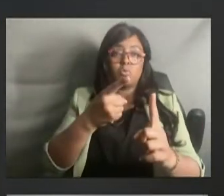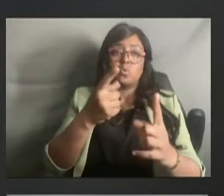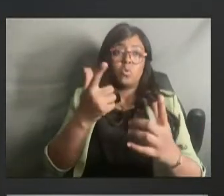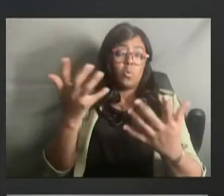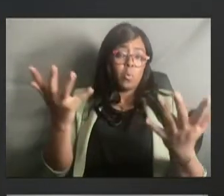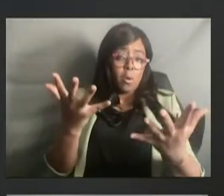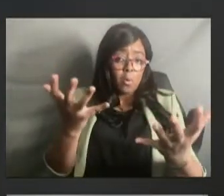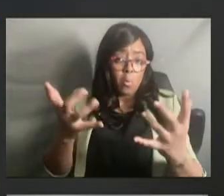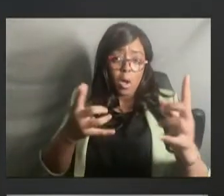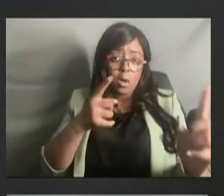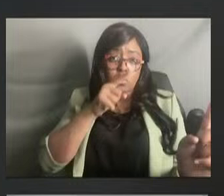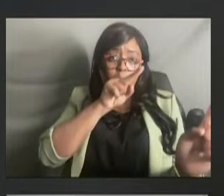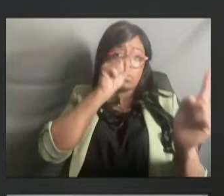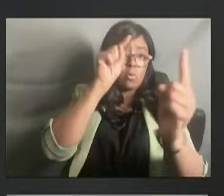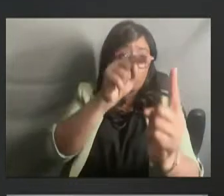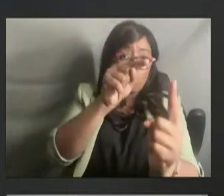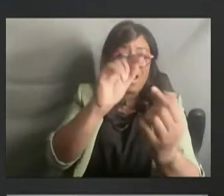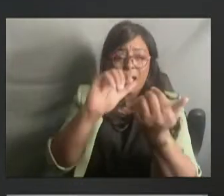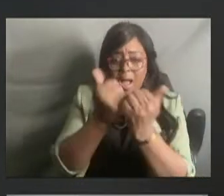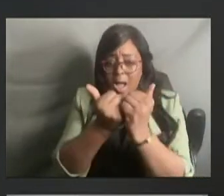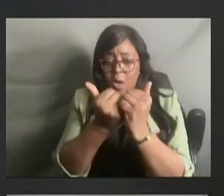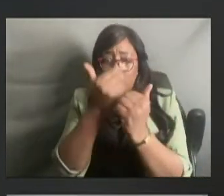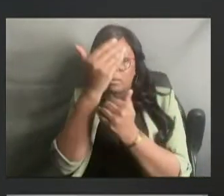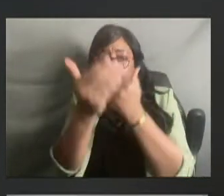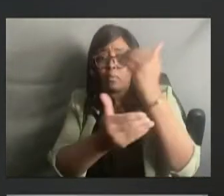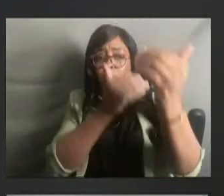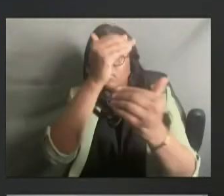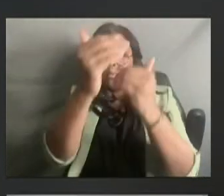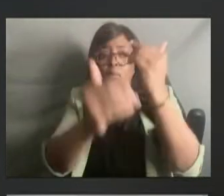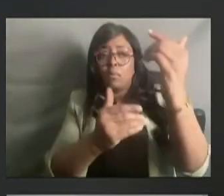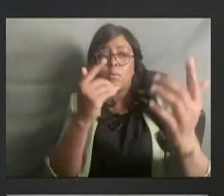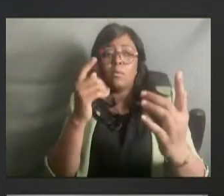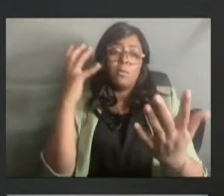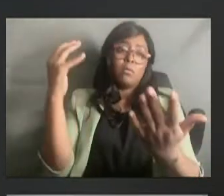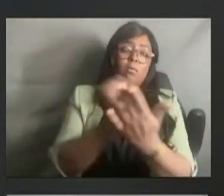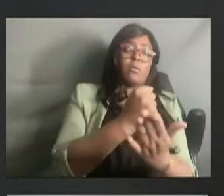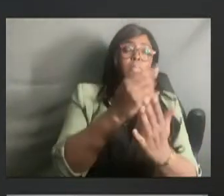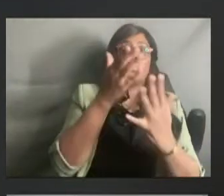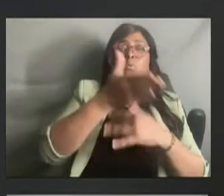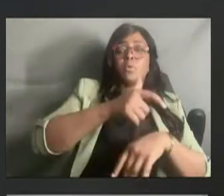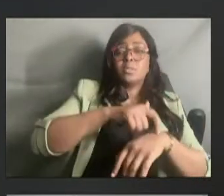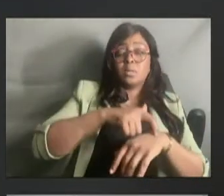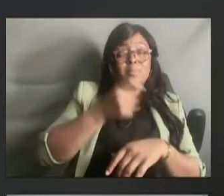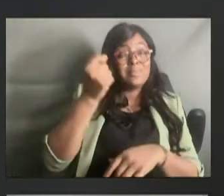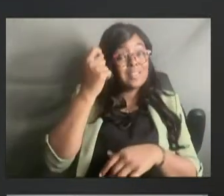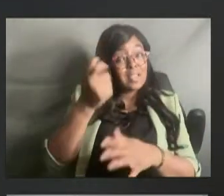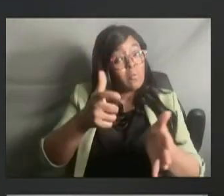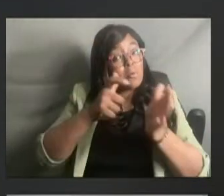long term about the goals that we have and where we want to go